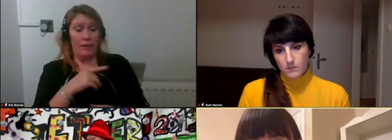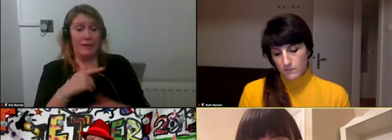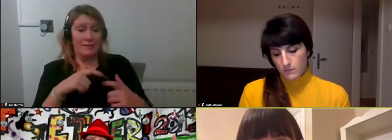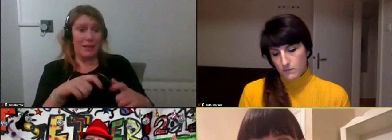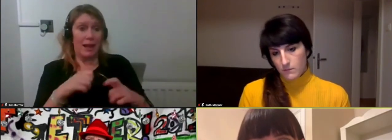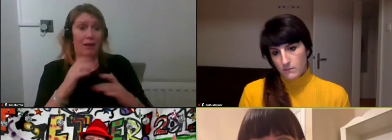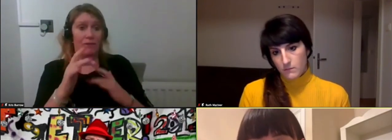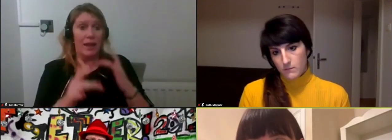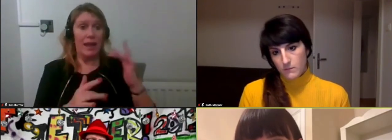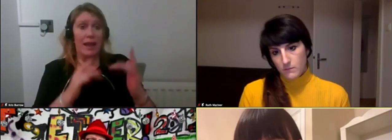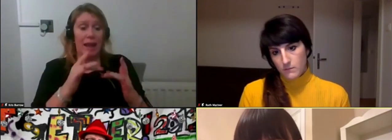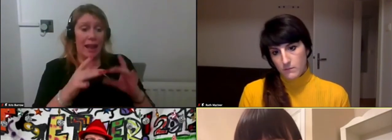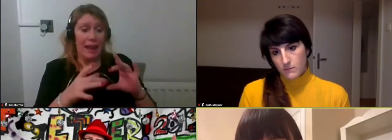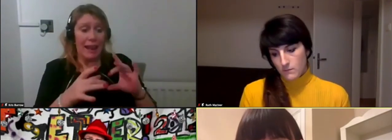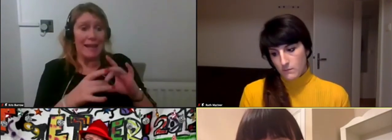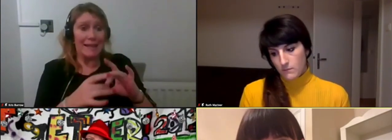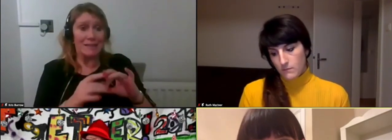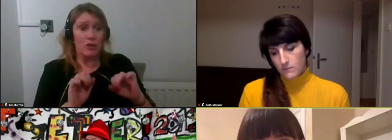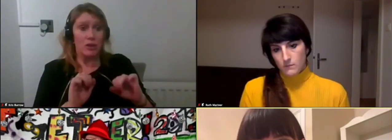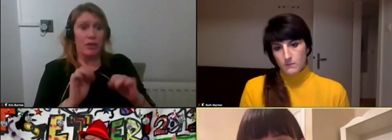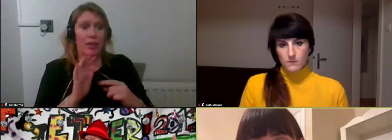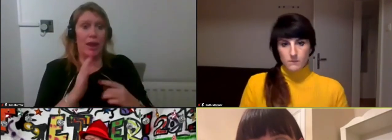work they showed and again that may